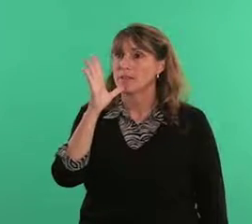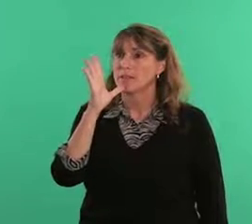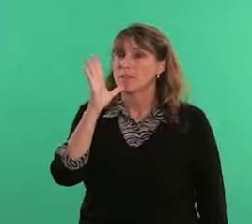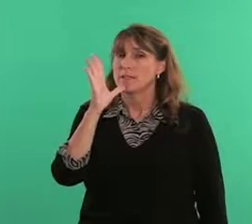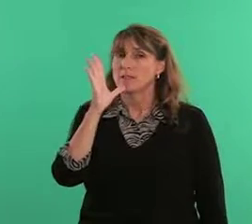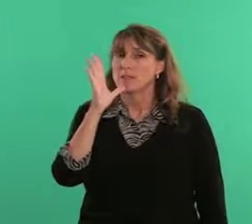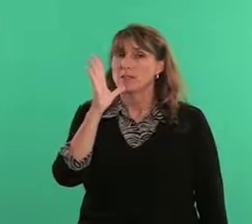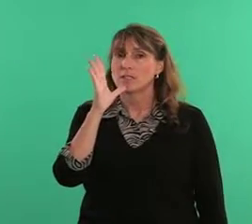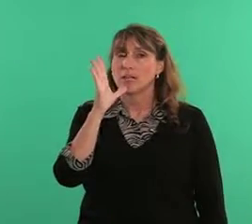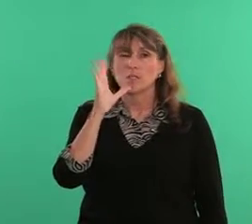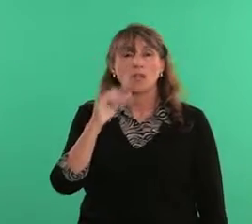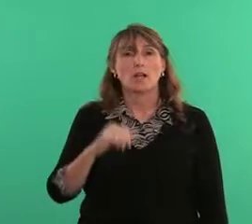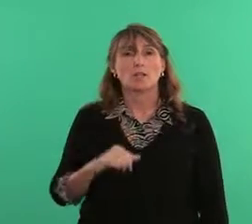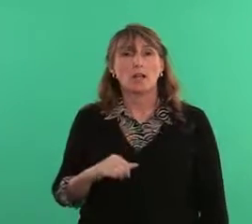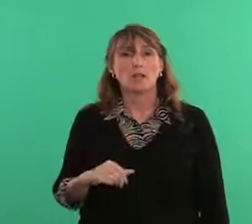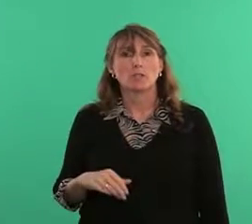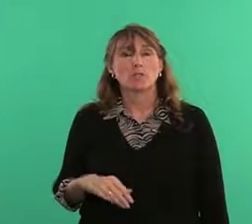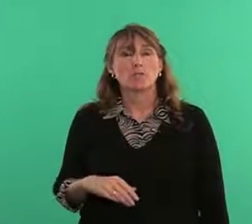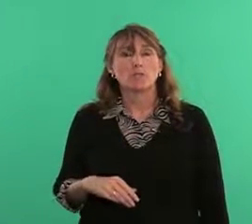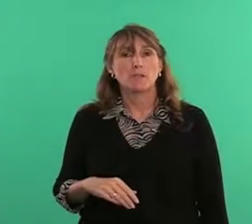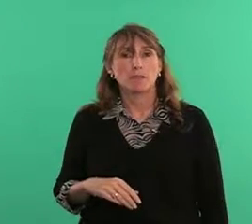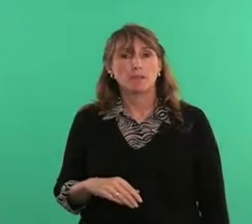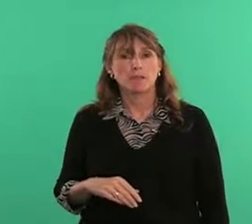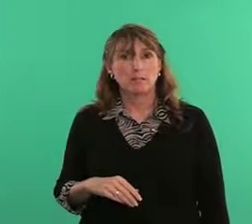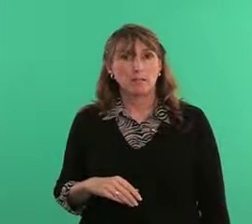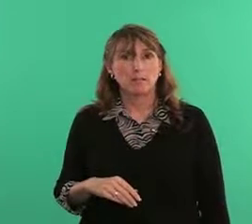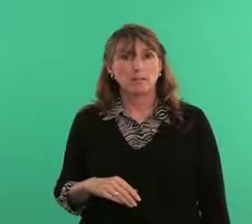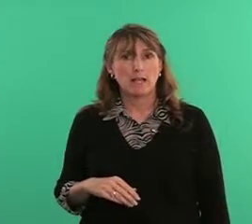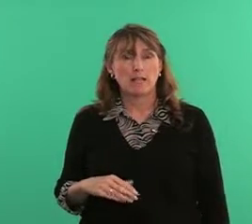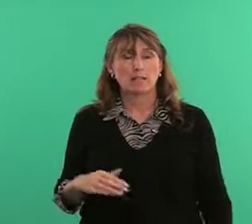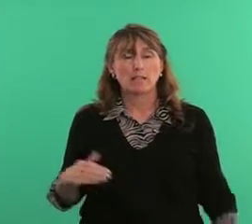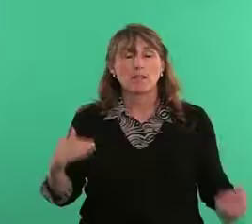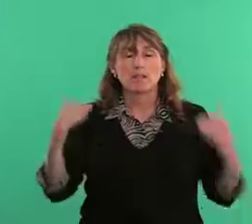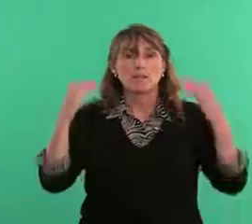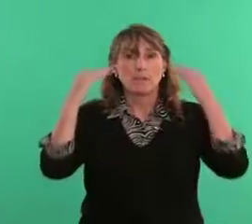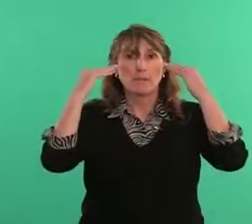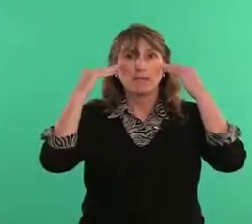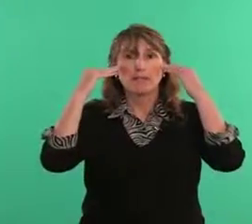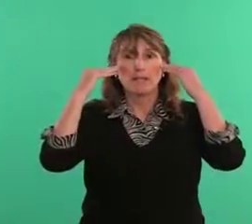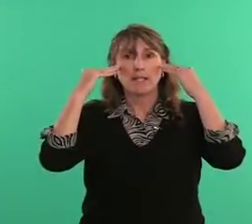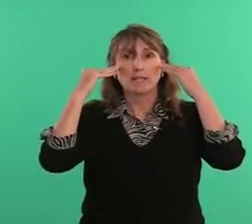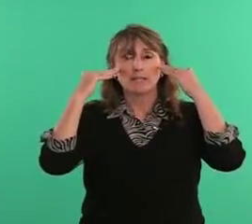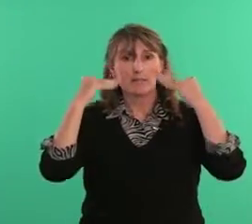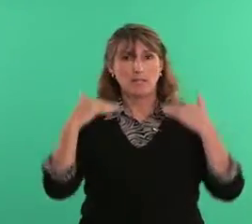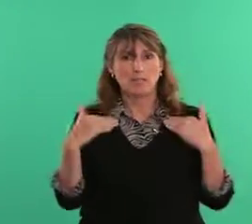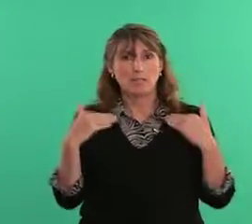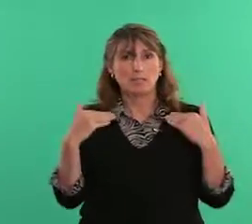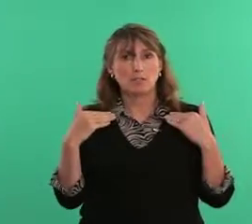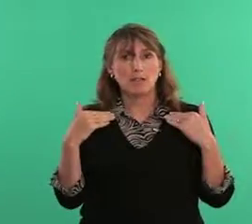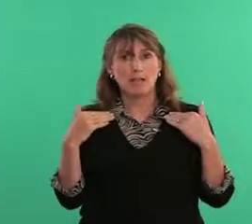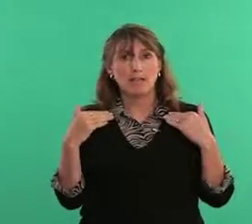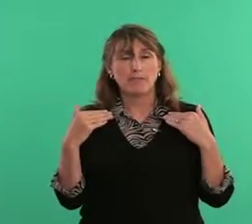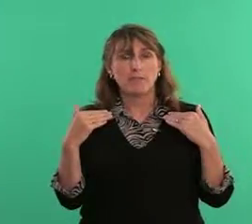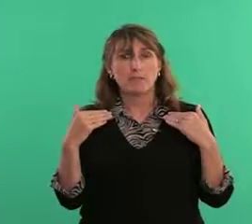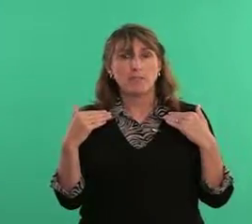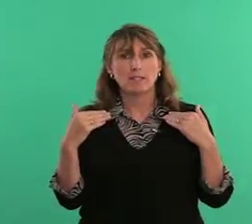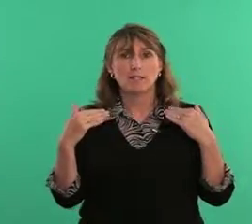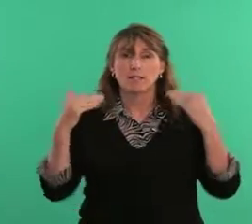this is a good time to talk about female and male signs female signs tend to be the lower half your face